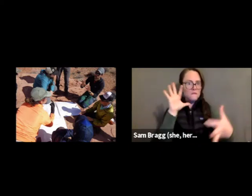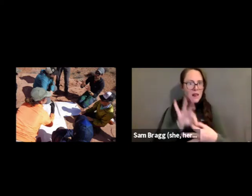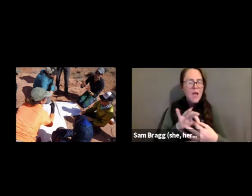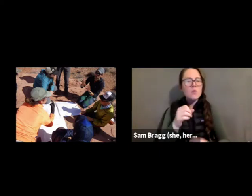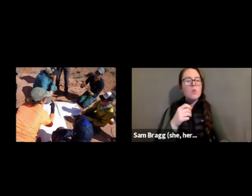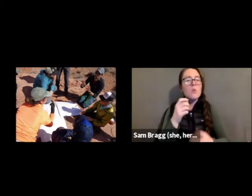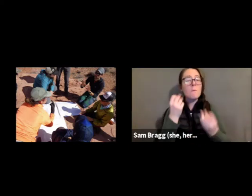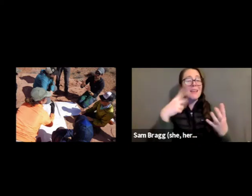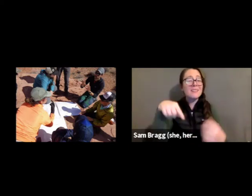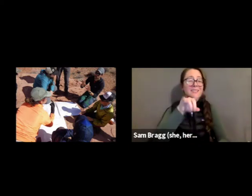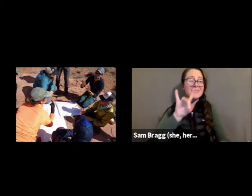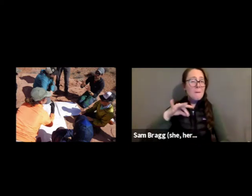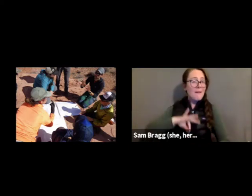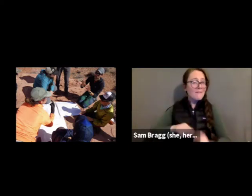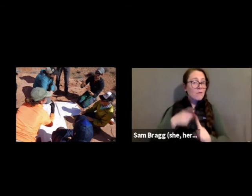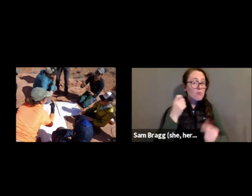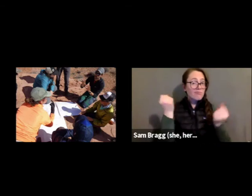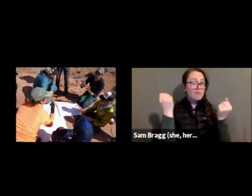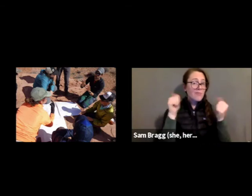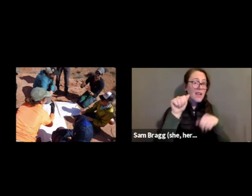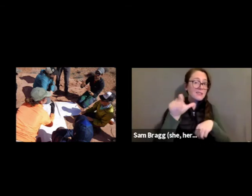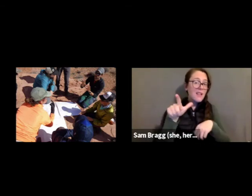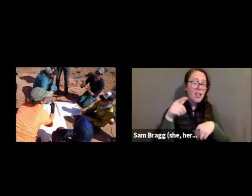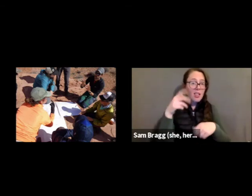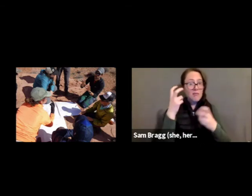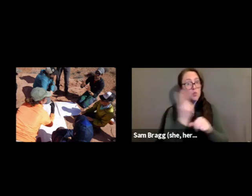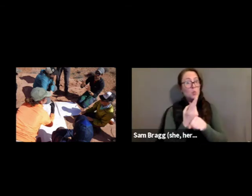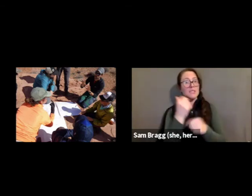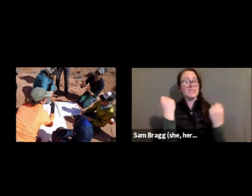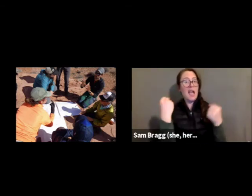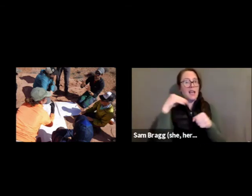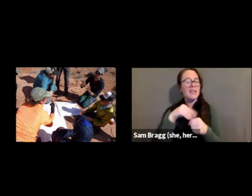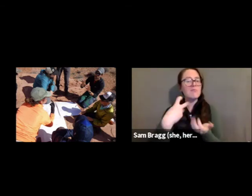to real life instead of just making it a map and spoken discussion. I really say